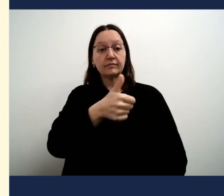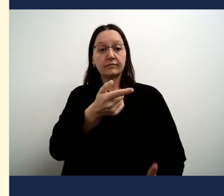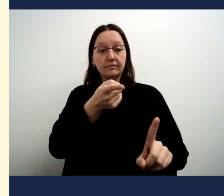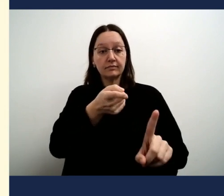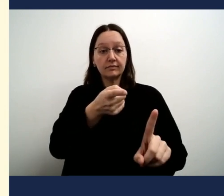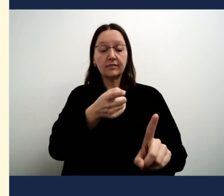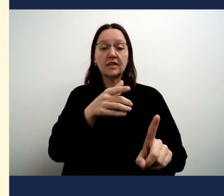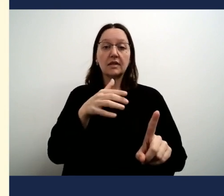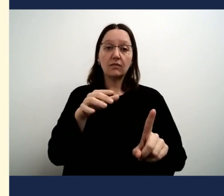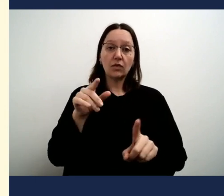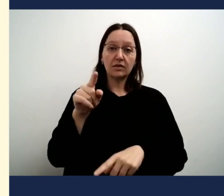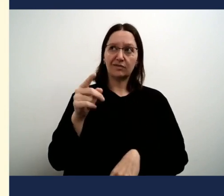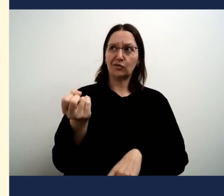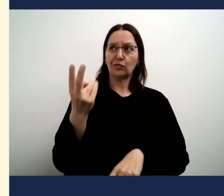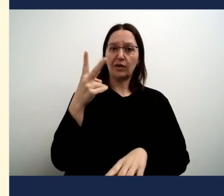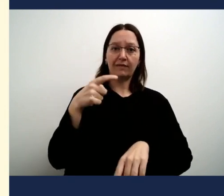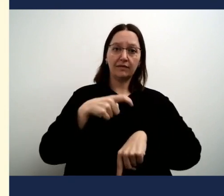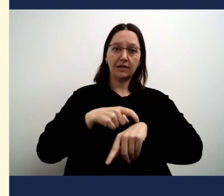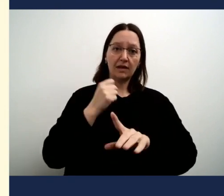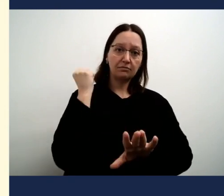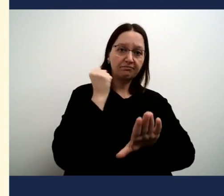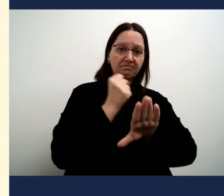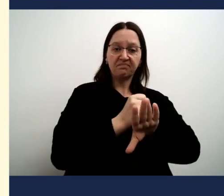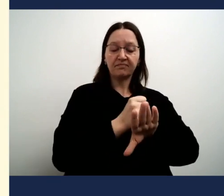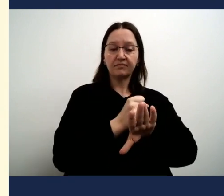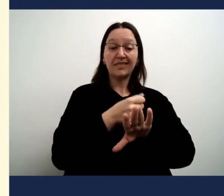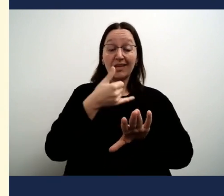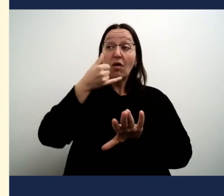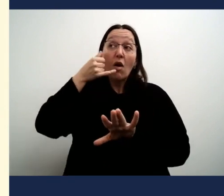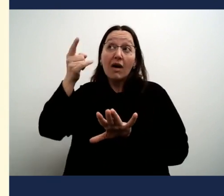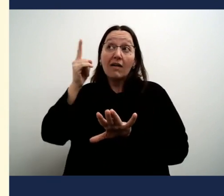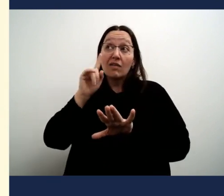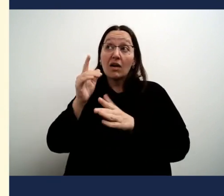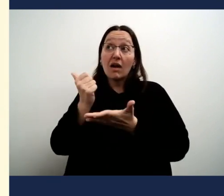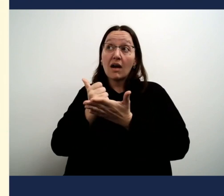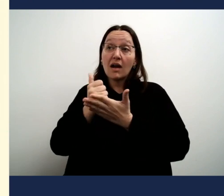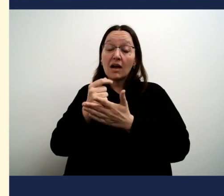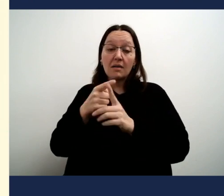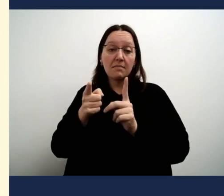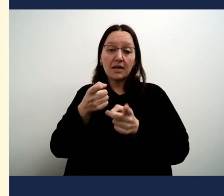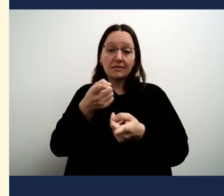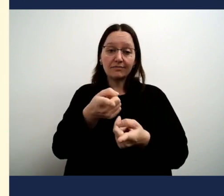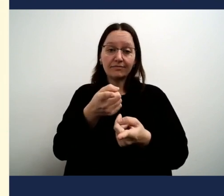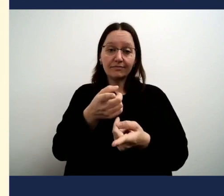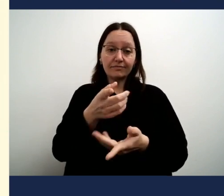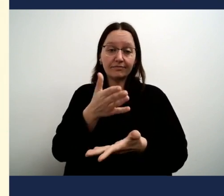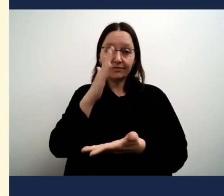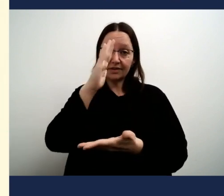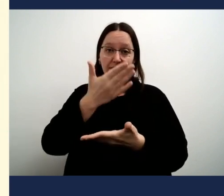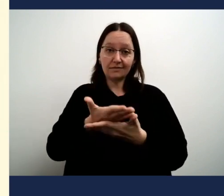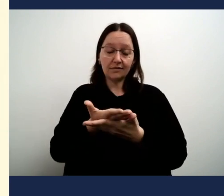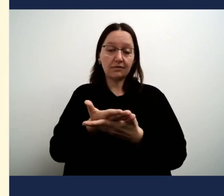out of two Muslim families say their child was bullied for their faith. More than double the level of families in the